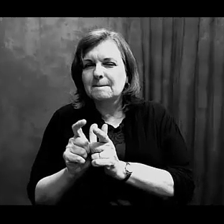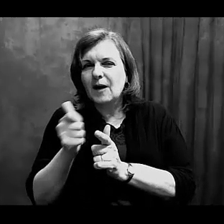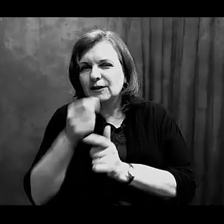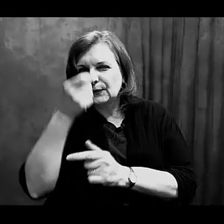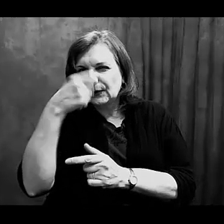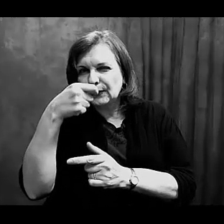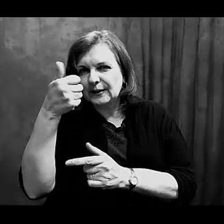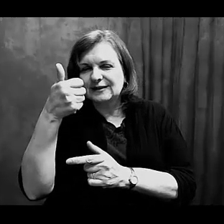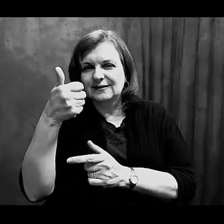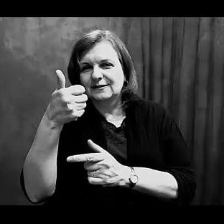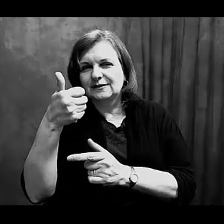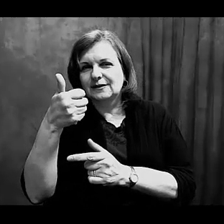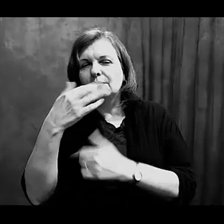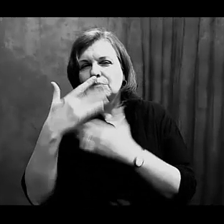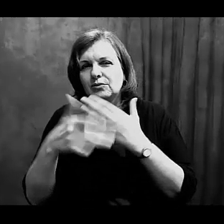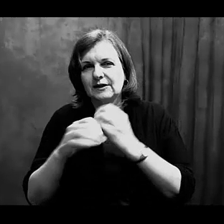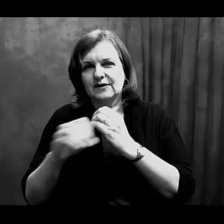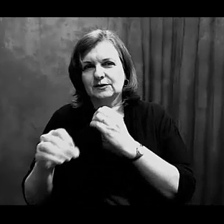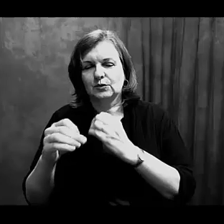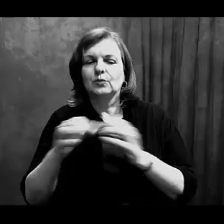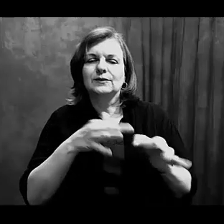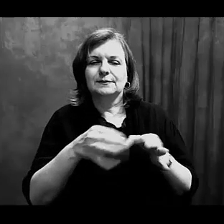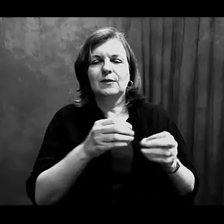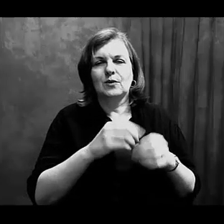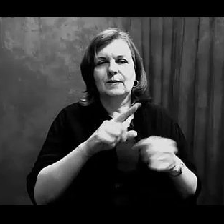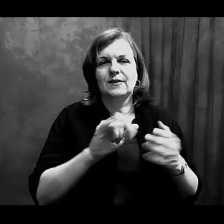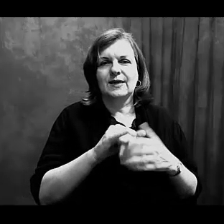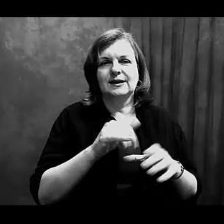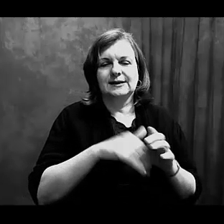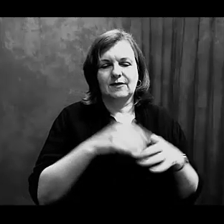and we'll see those more in your cardiovascular system but for now we need to